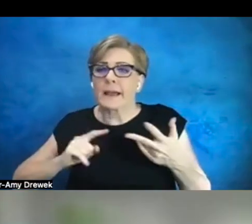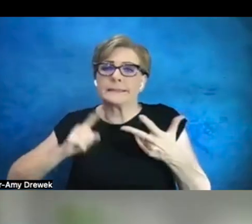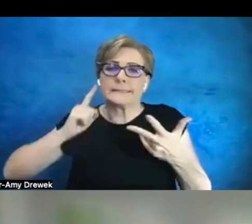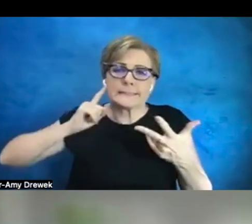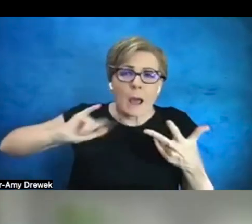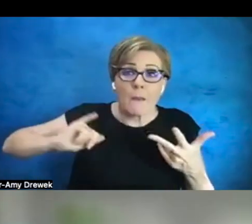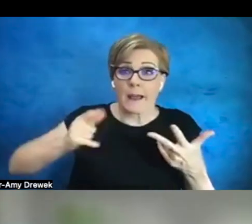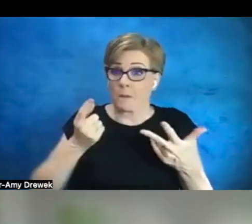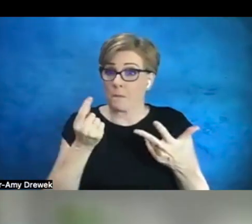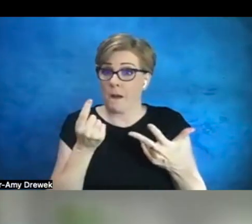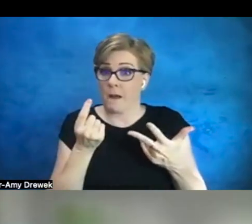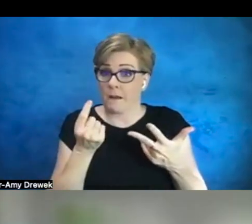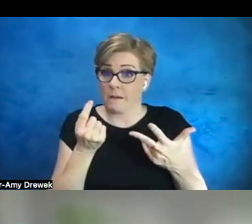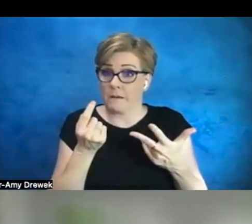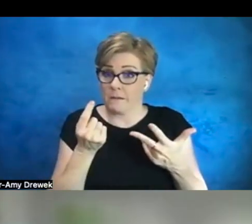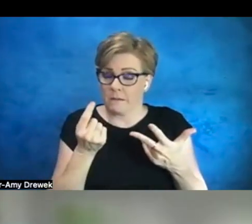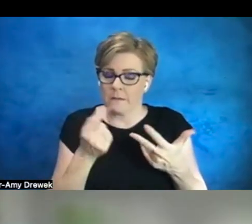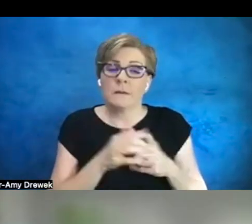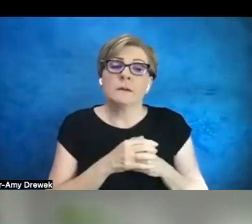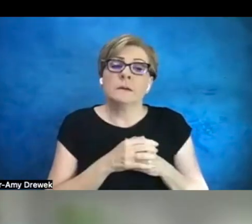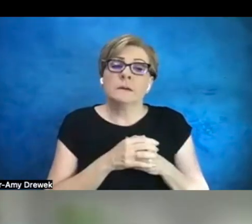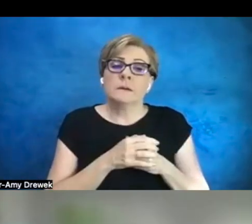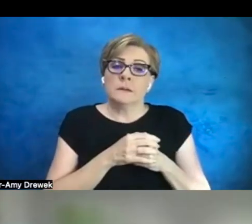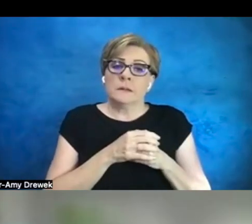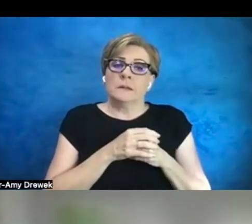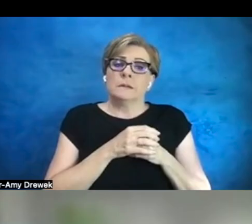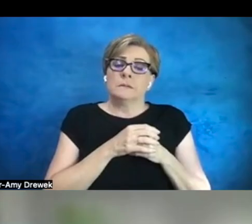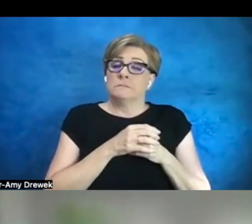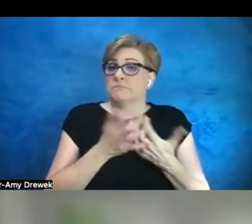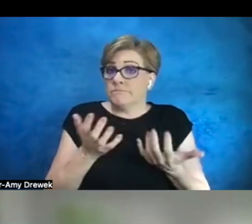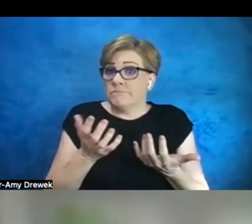you think through, you know, how many folks are you envisioning in this space?